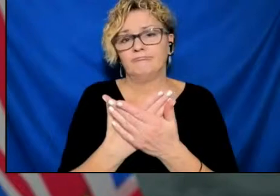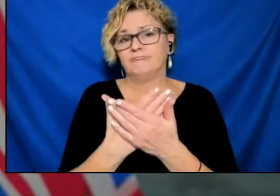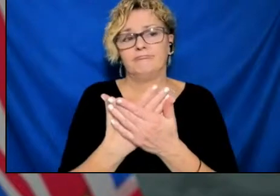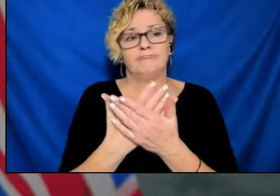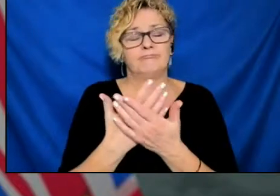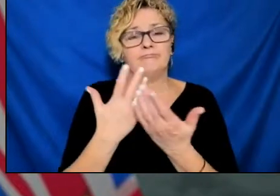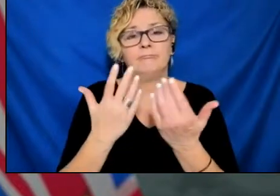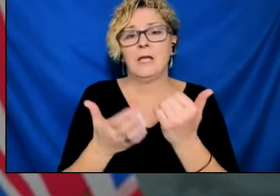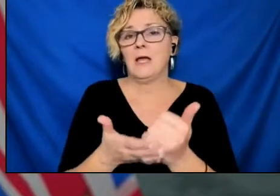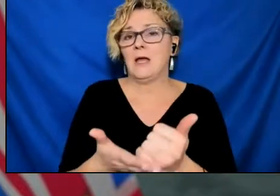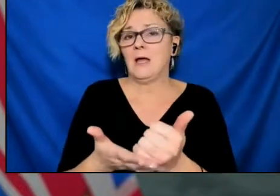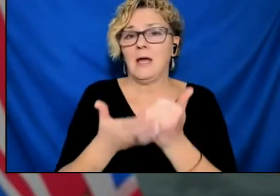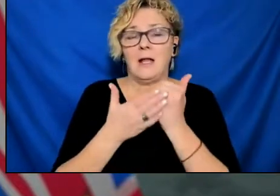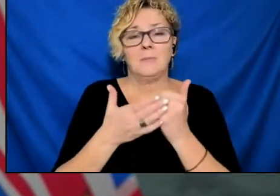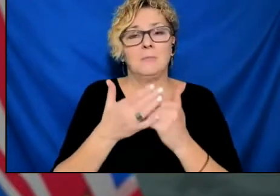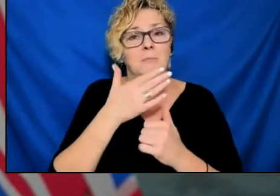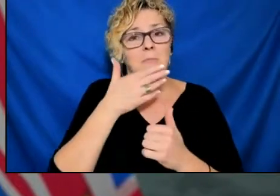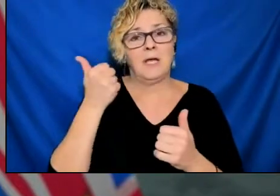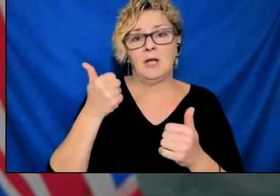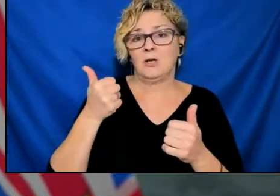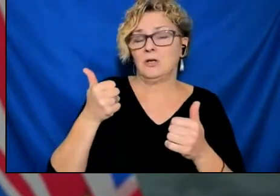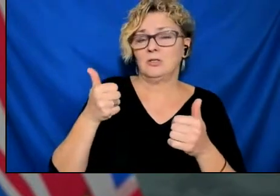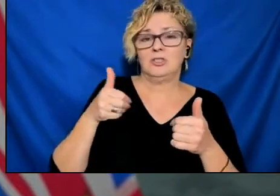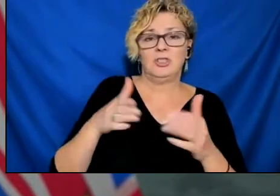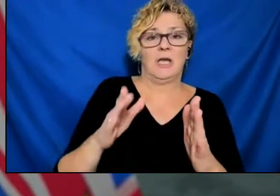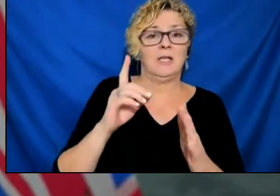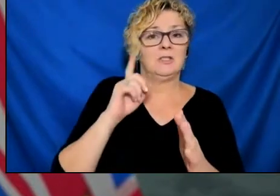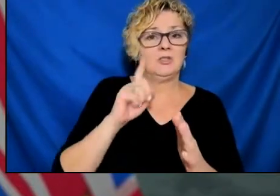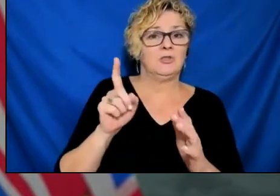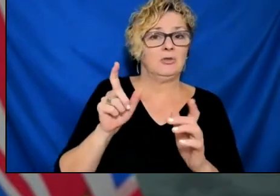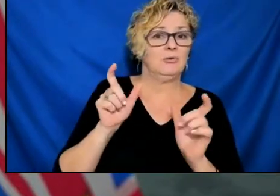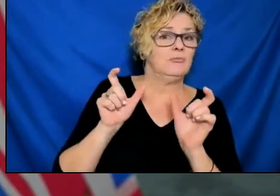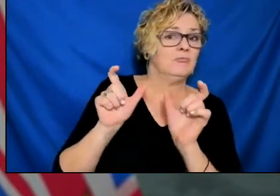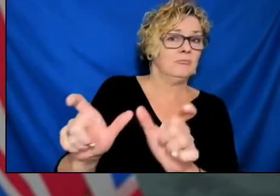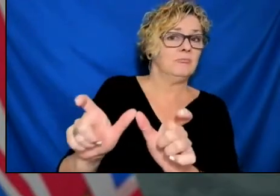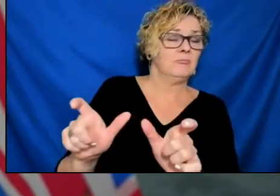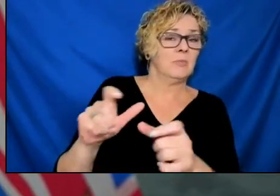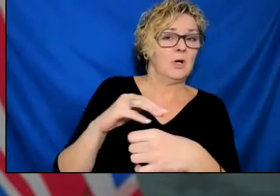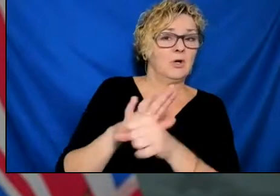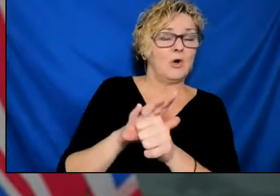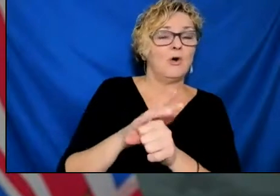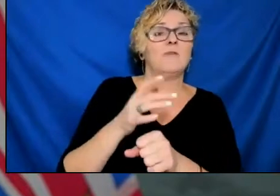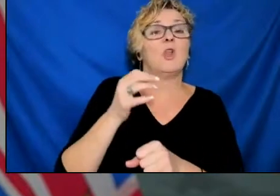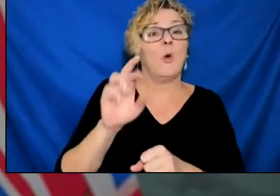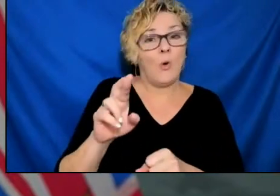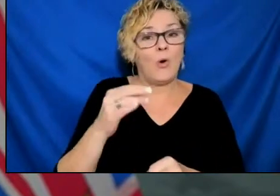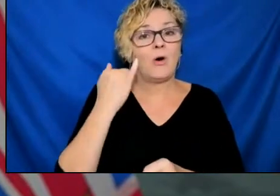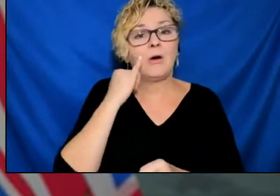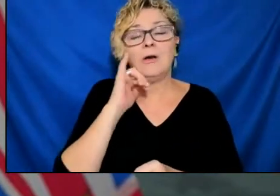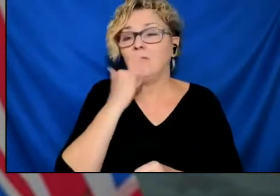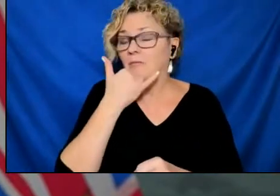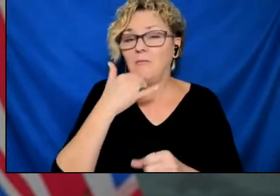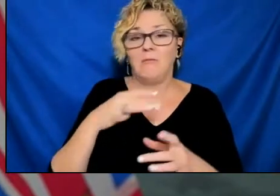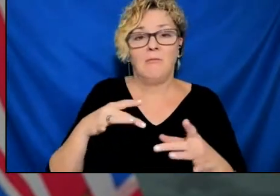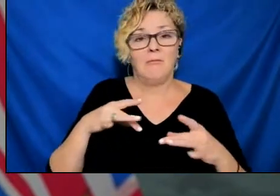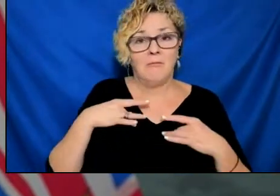only just say it again. If Urduyou're due for a booster dose, get it now.